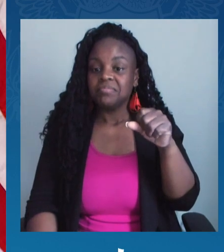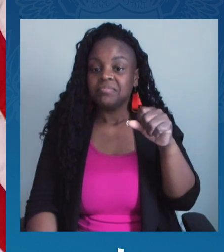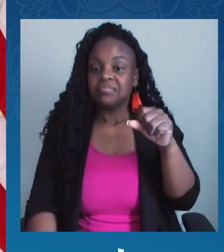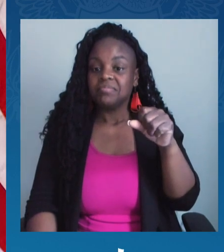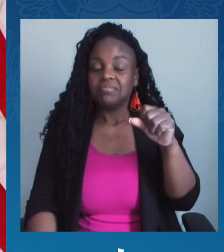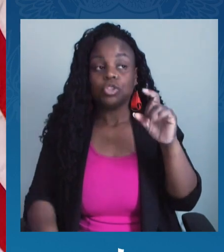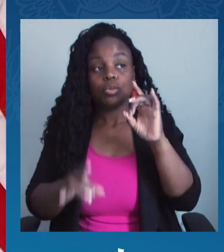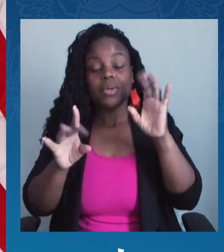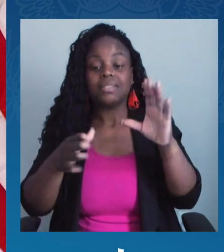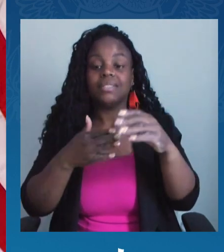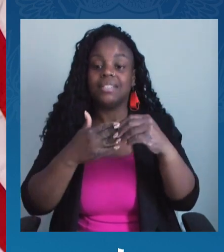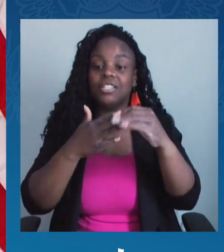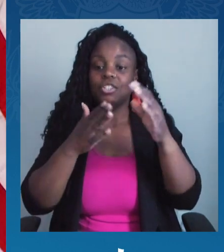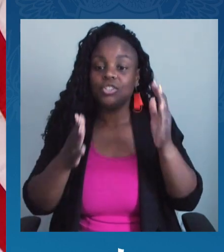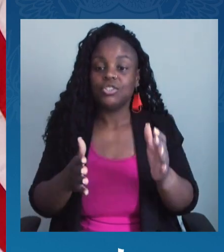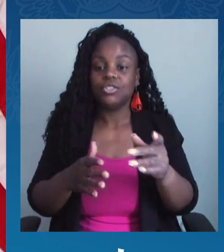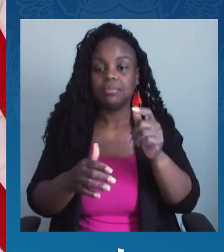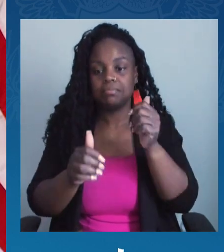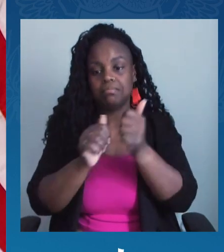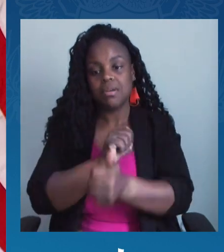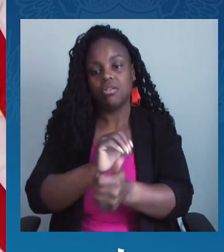to make it more difficult for people to vote.